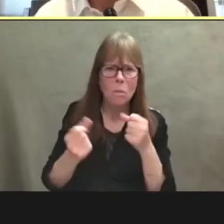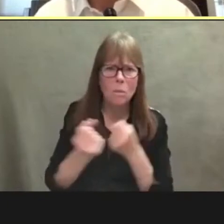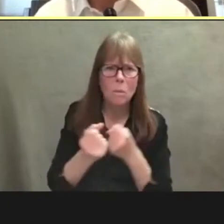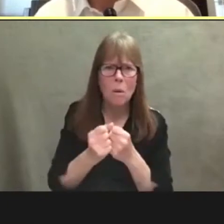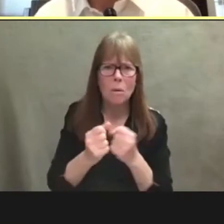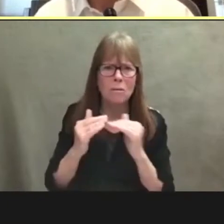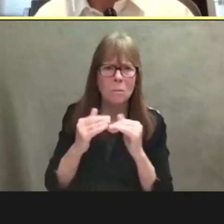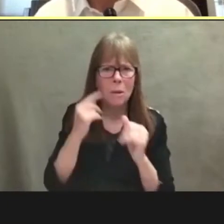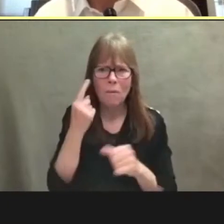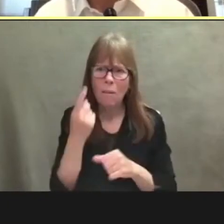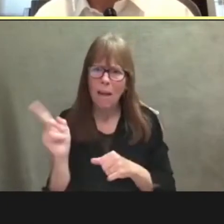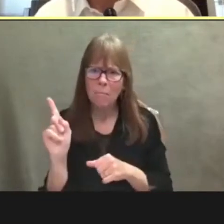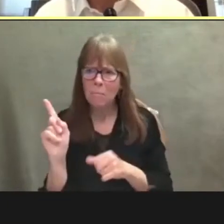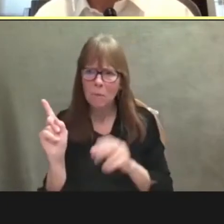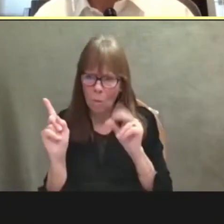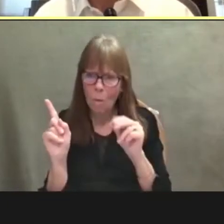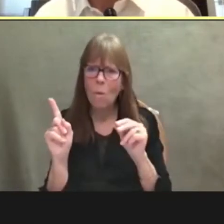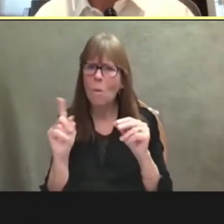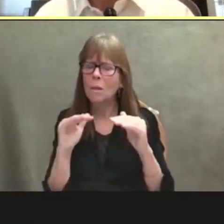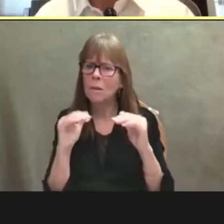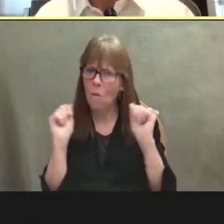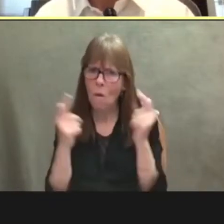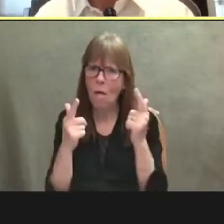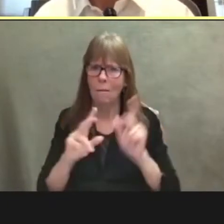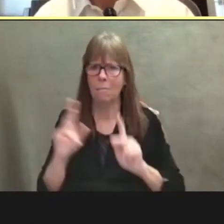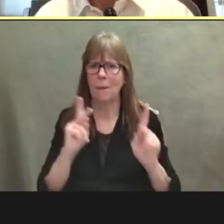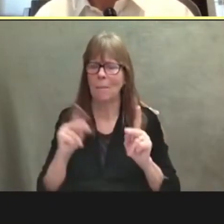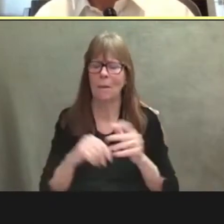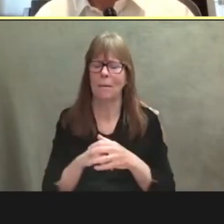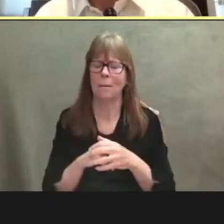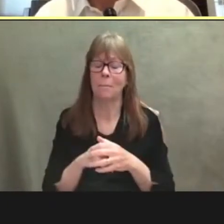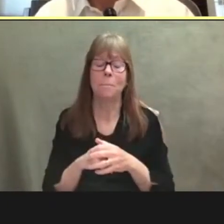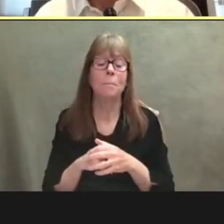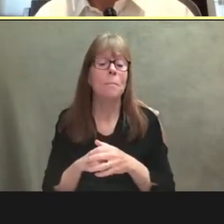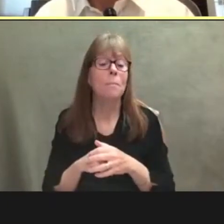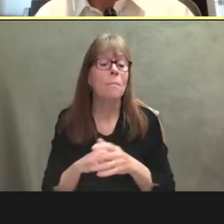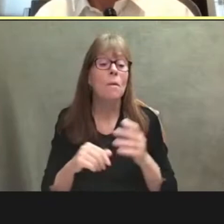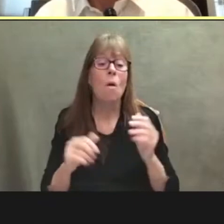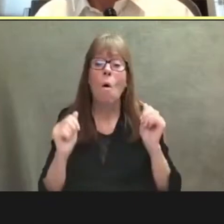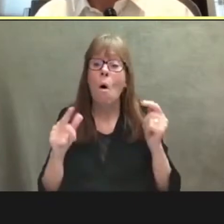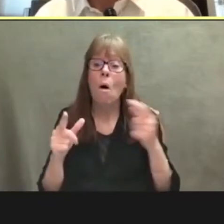That speaks to the same thing. “Everybody can be great… because anybody can serve.